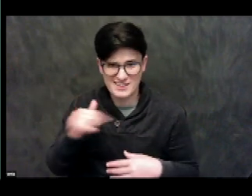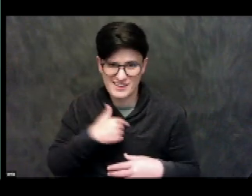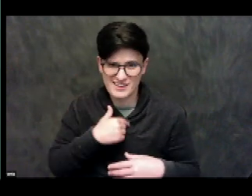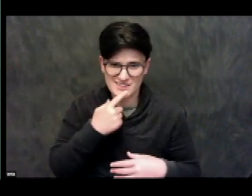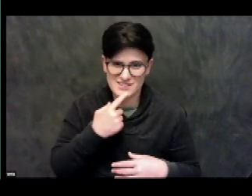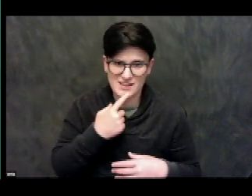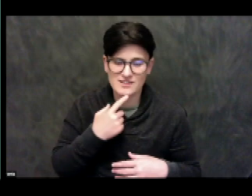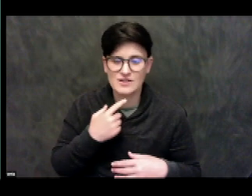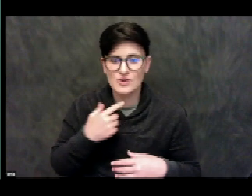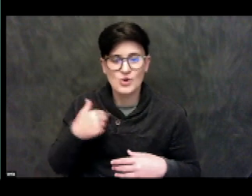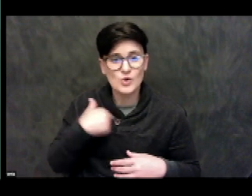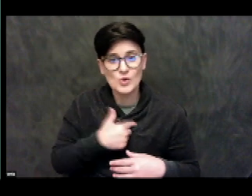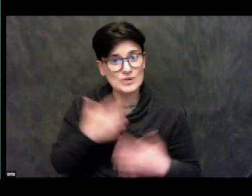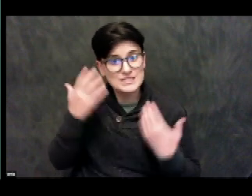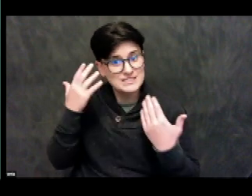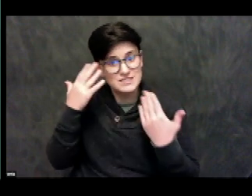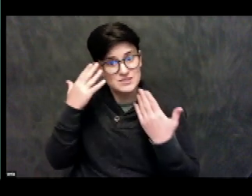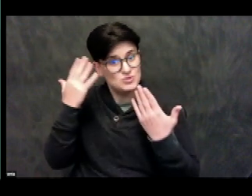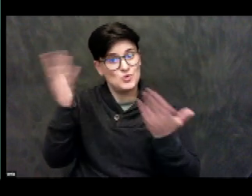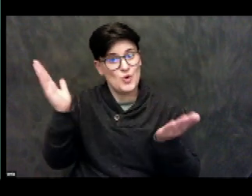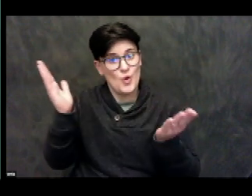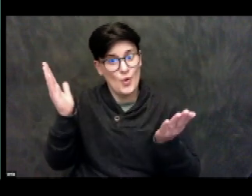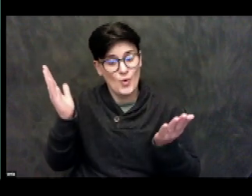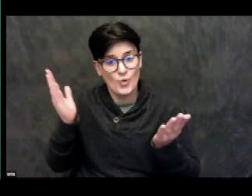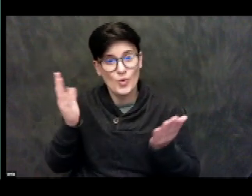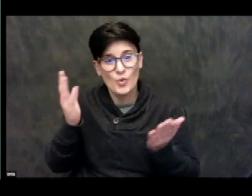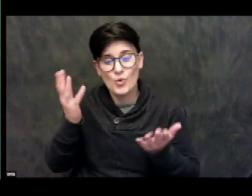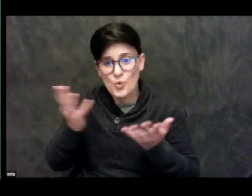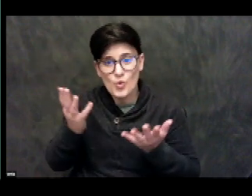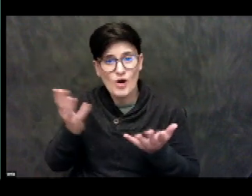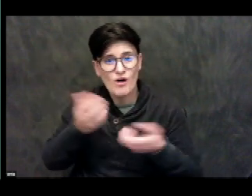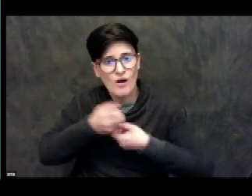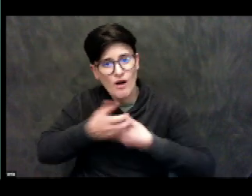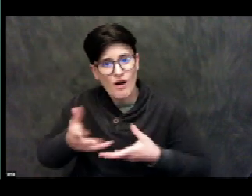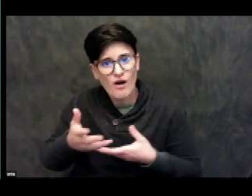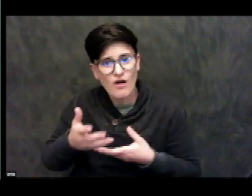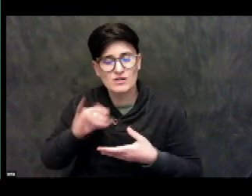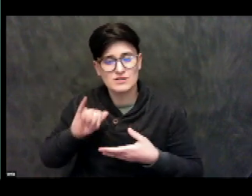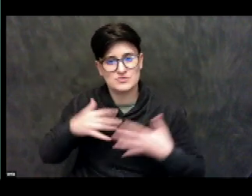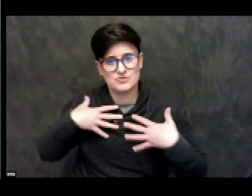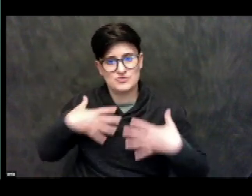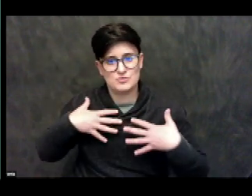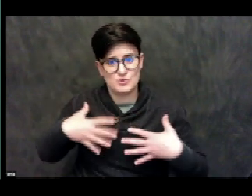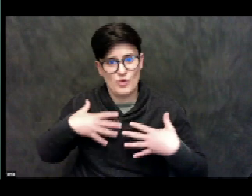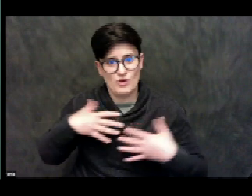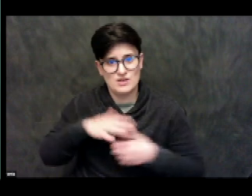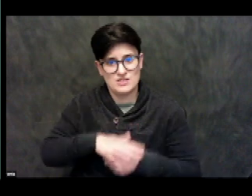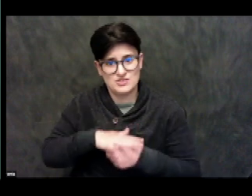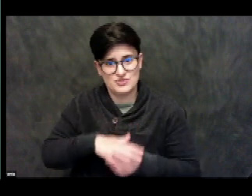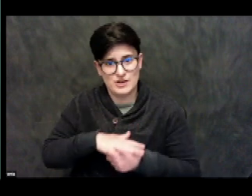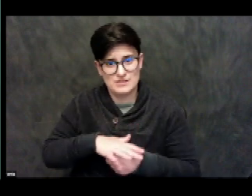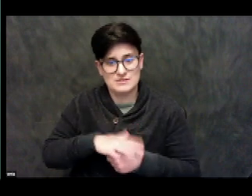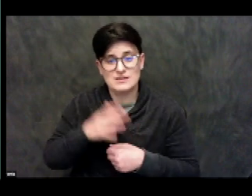didn't know what caused the respiratory distress. And even minutes before them taking me